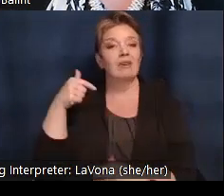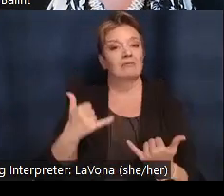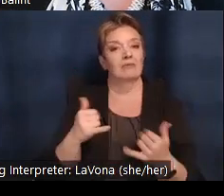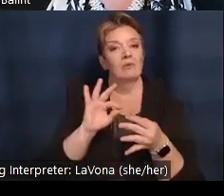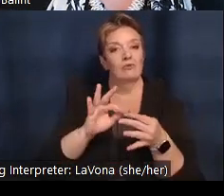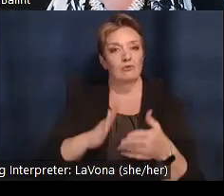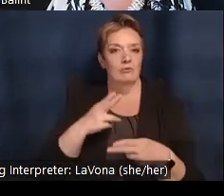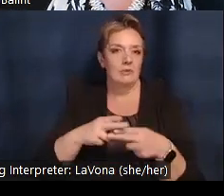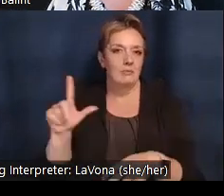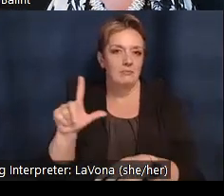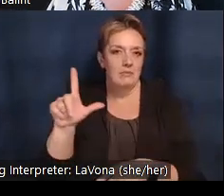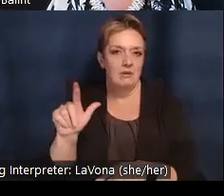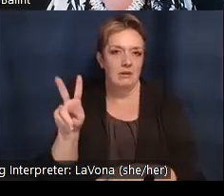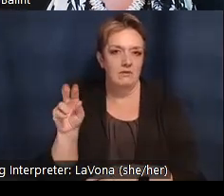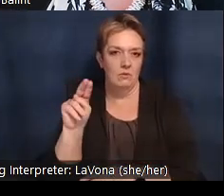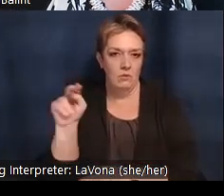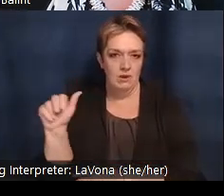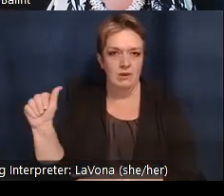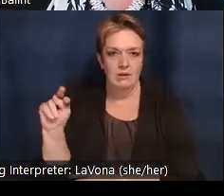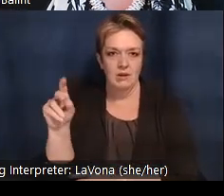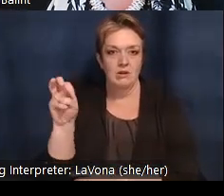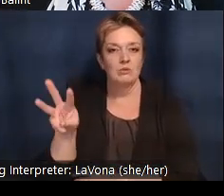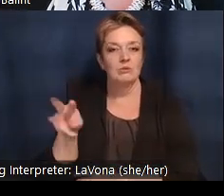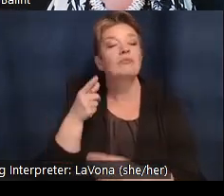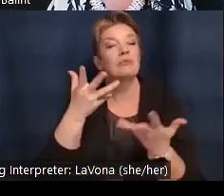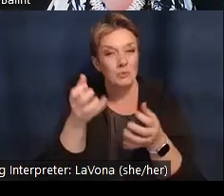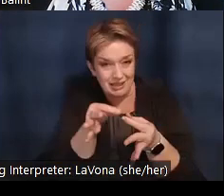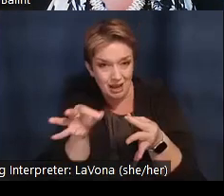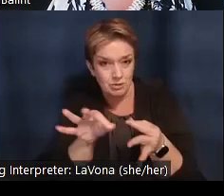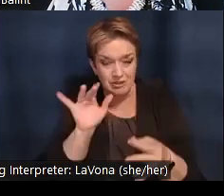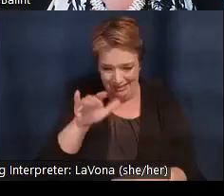English language captions are available by clicking on the 'Live Transcript' button at the bottom of your screen